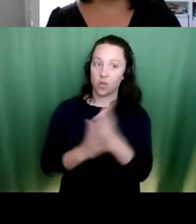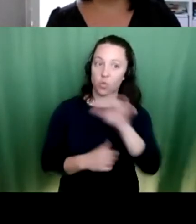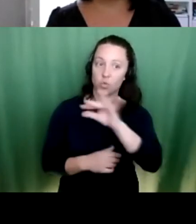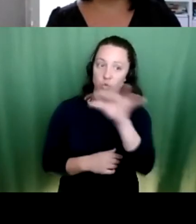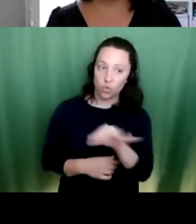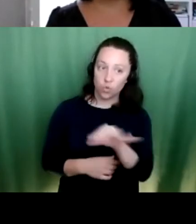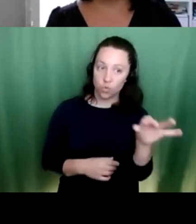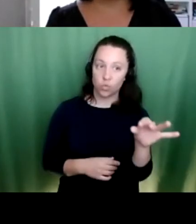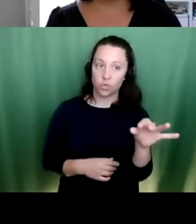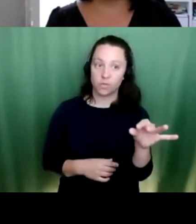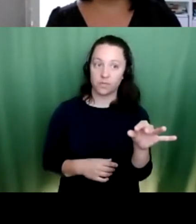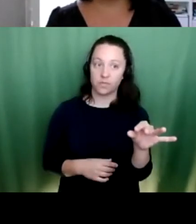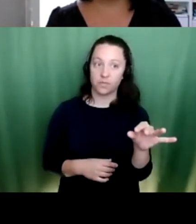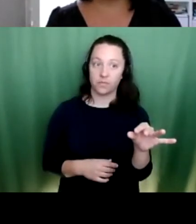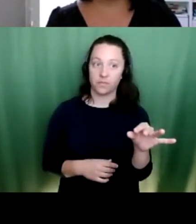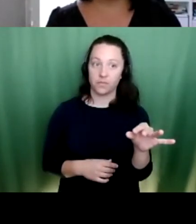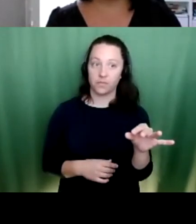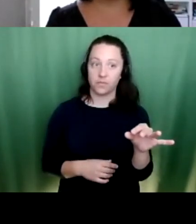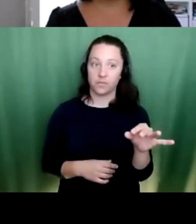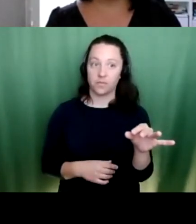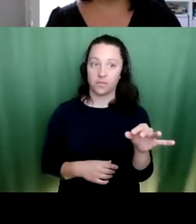and they can actually adjust the screen brightness